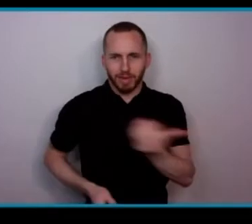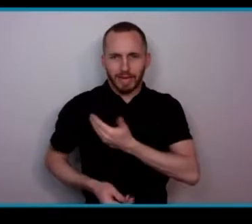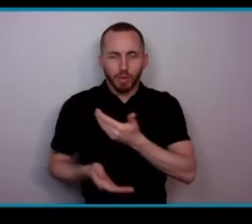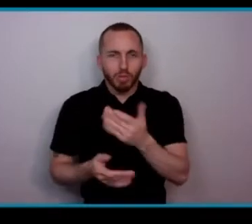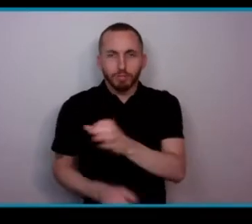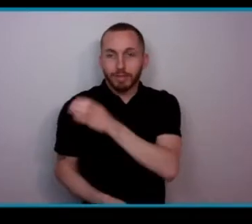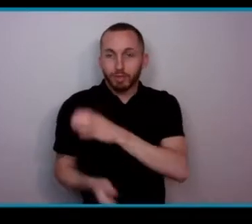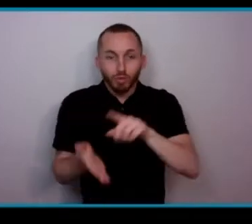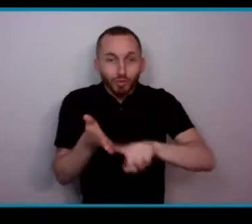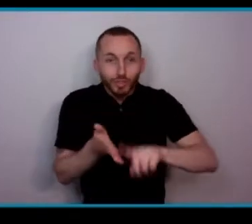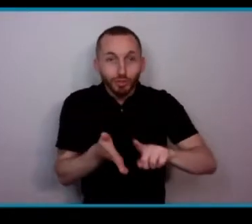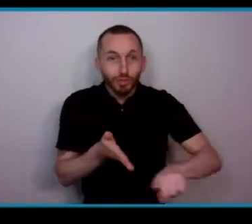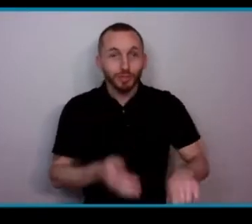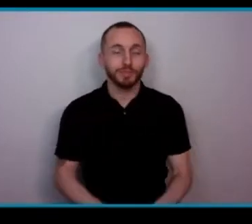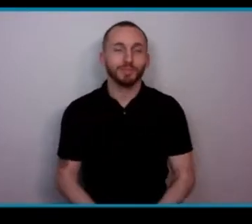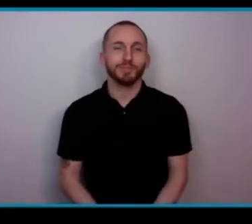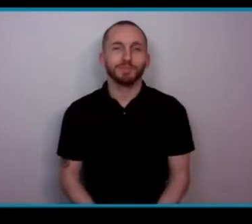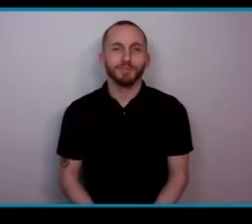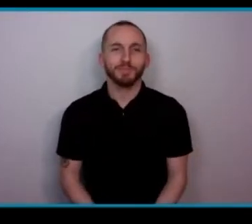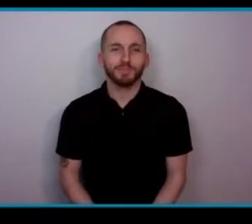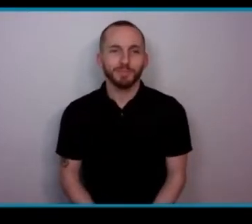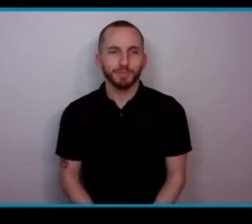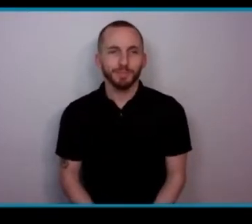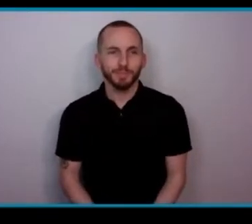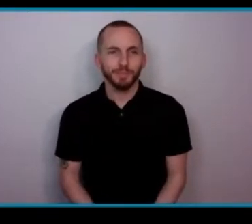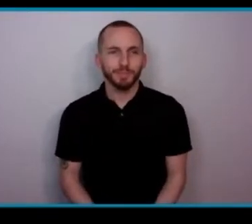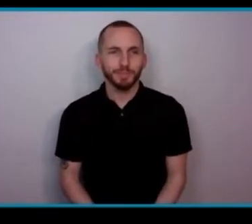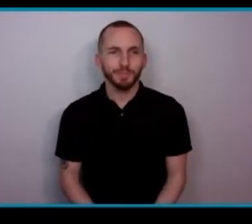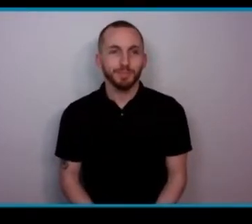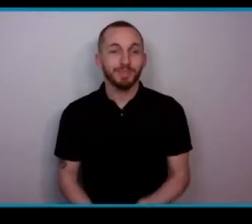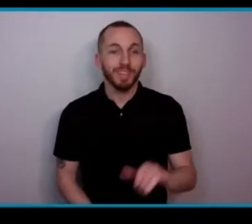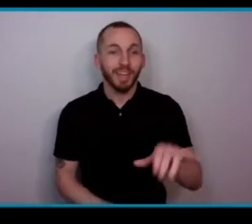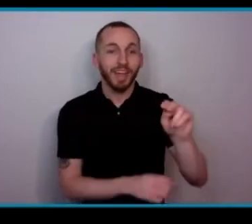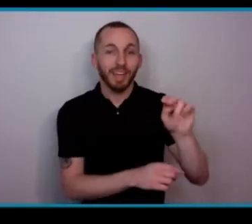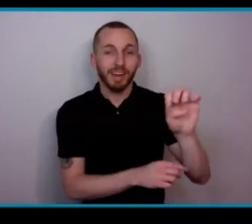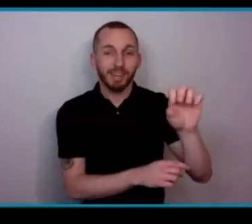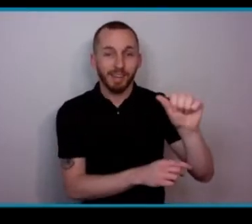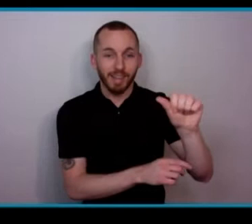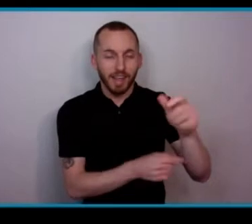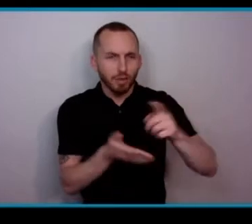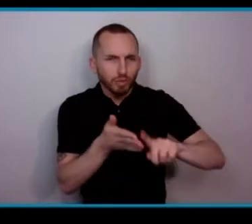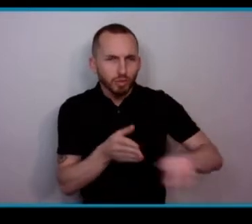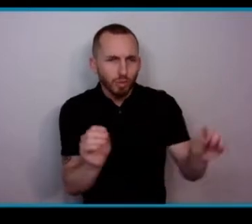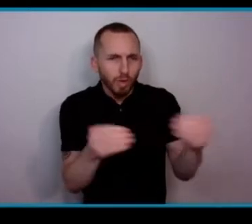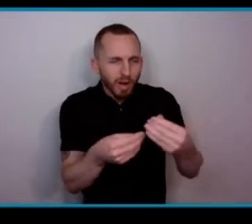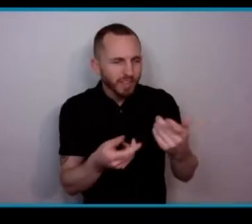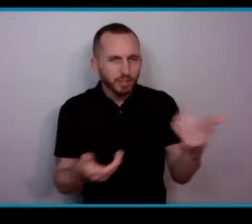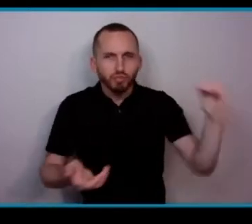Let me step back and explain. The NEA’s Research Office has been working with the Creative Forces leadership team throughout